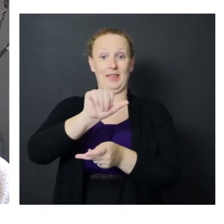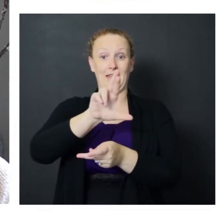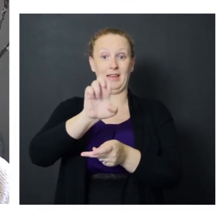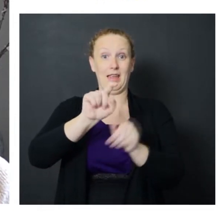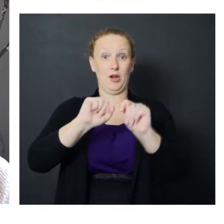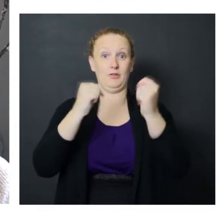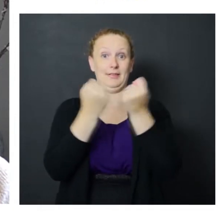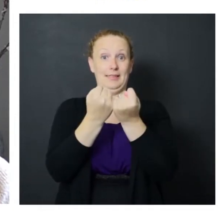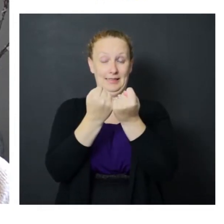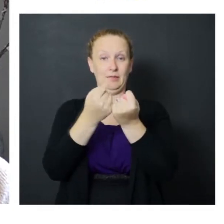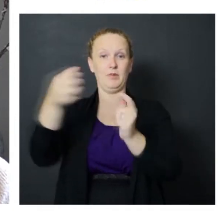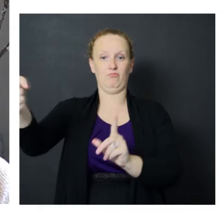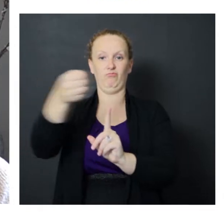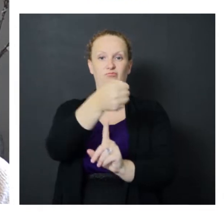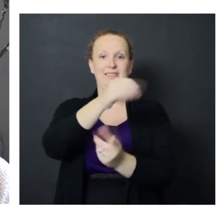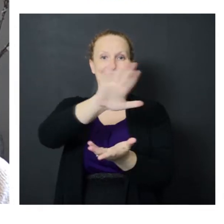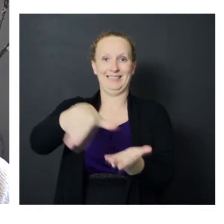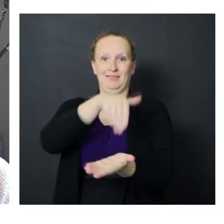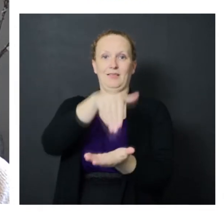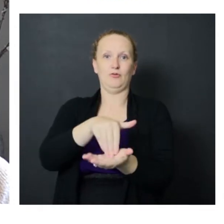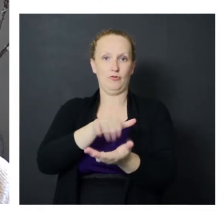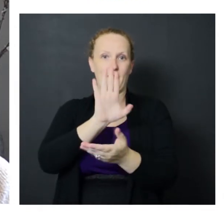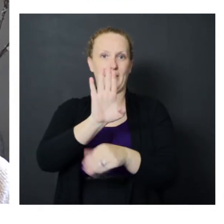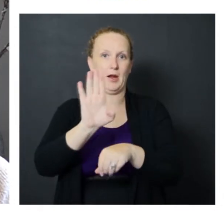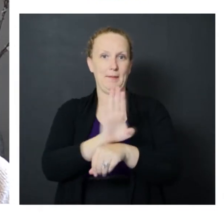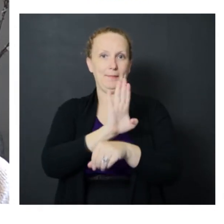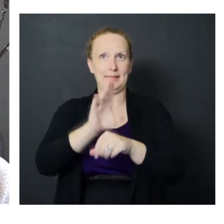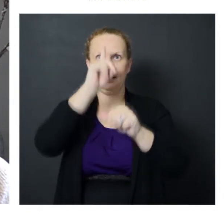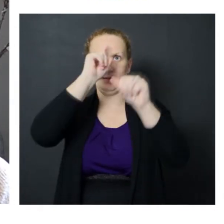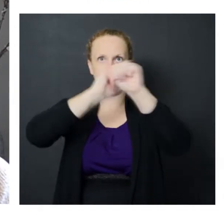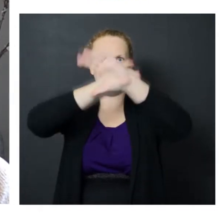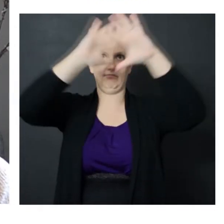healthcare Interpreter as a member of the care team.